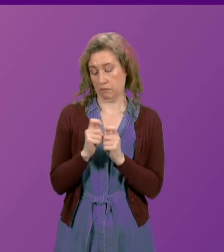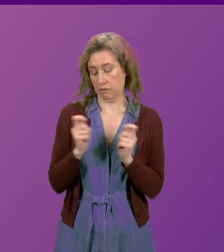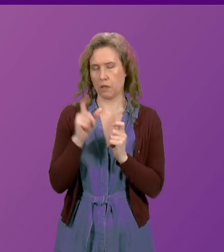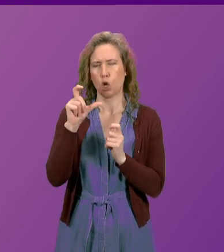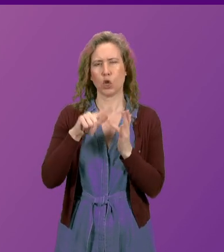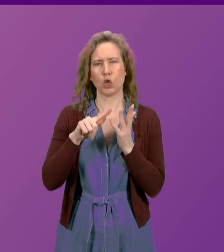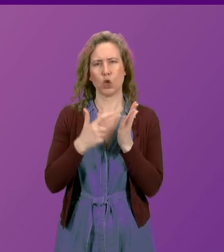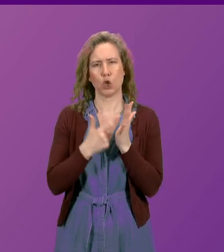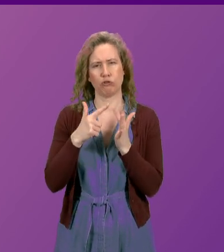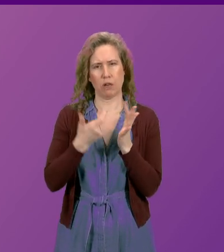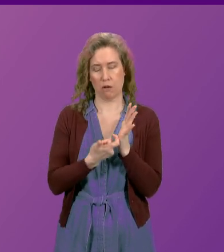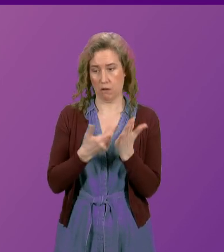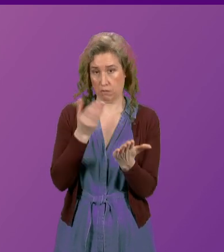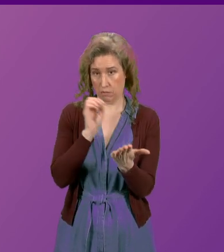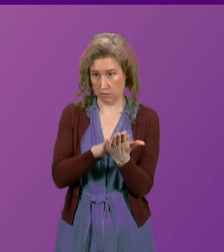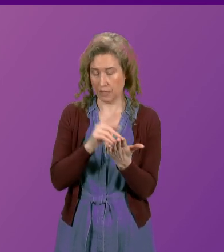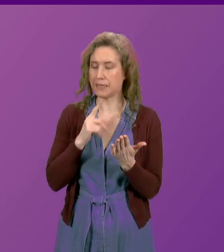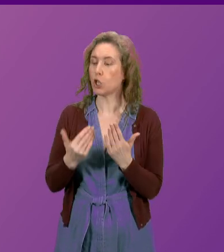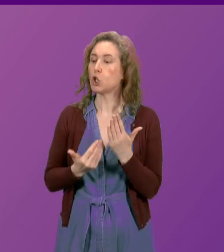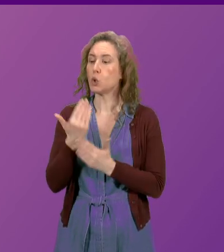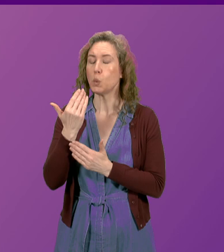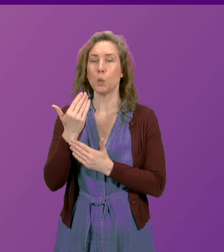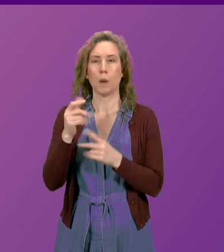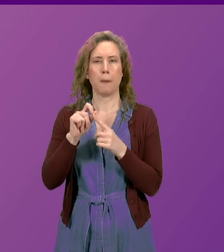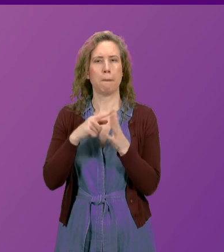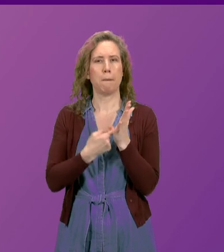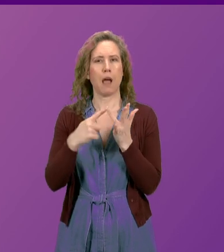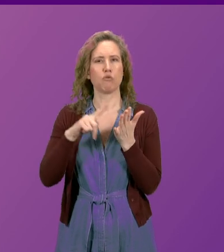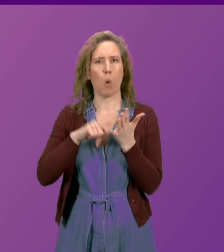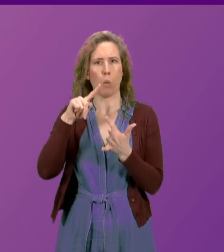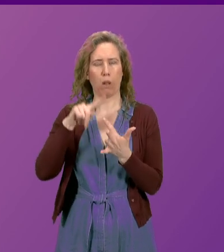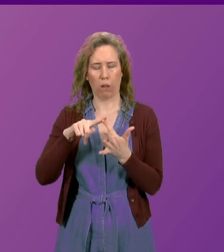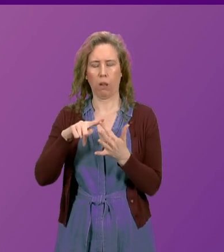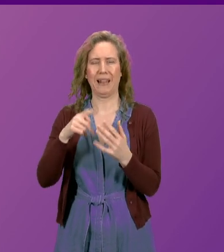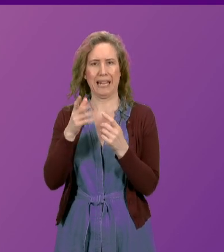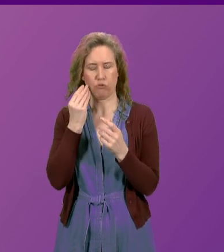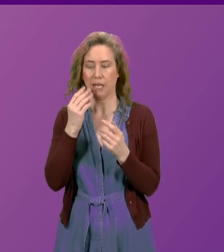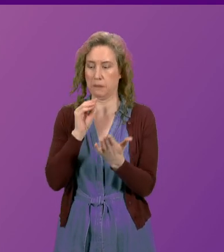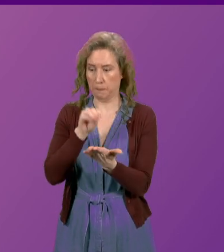“A new parole hearing date has been confirmed for Angus killer Tasmin Glass as she seeks release